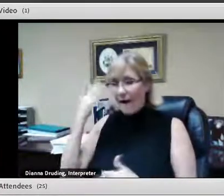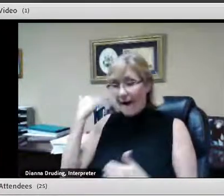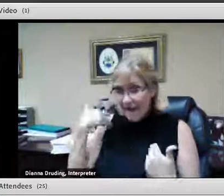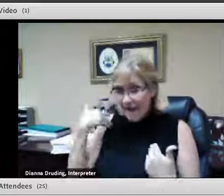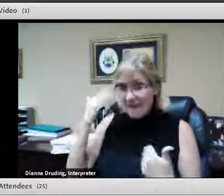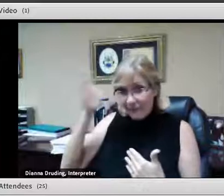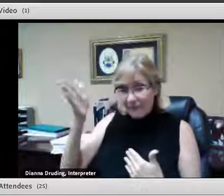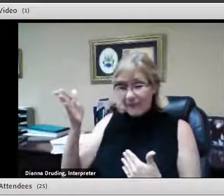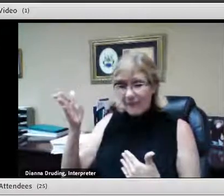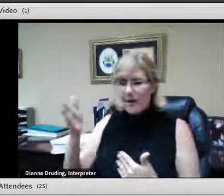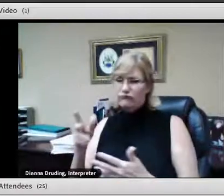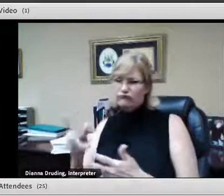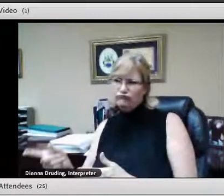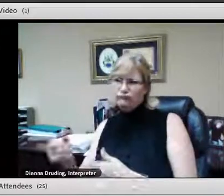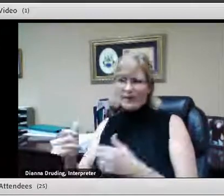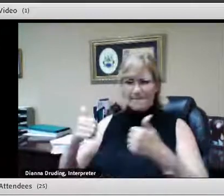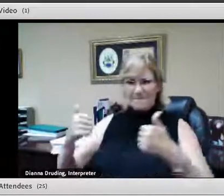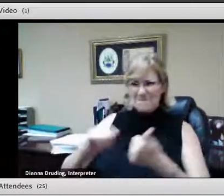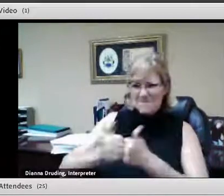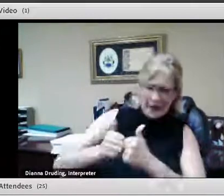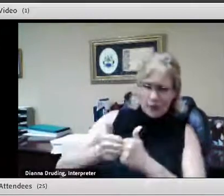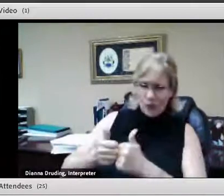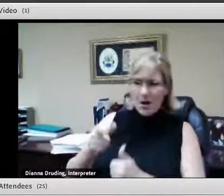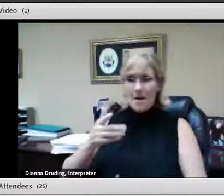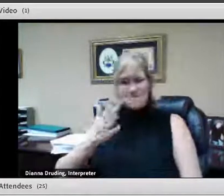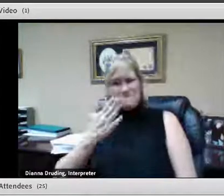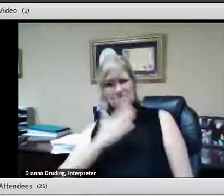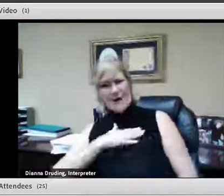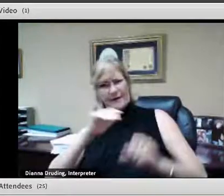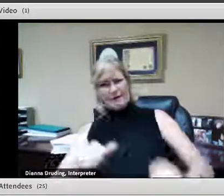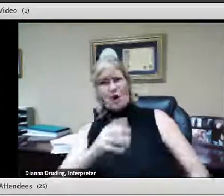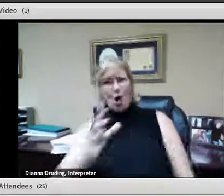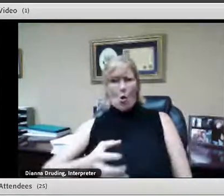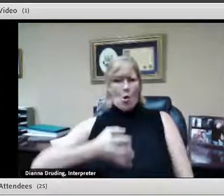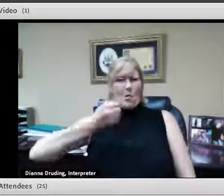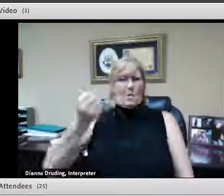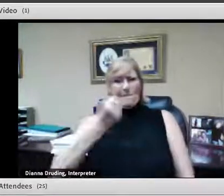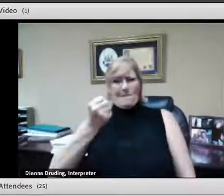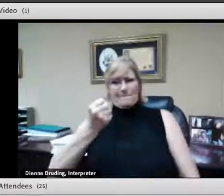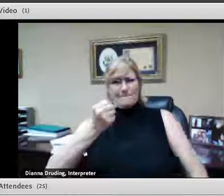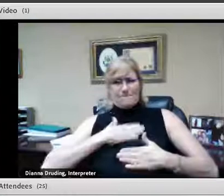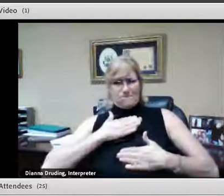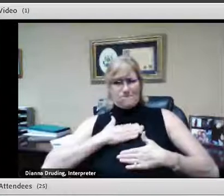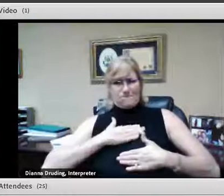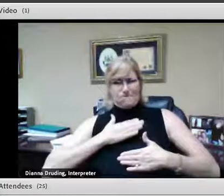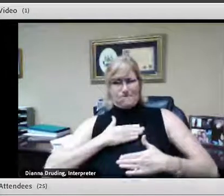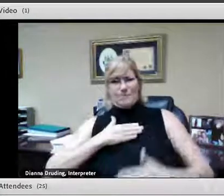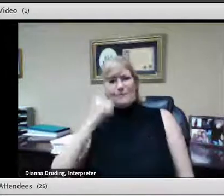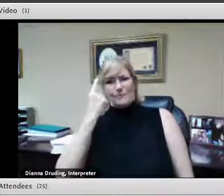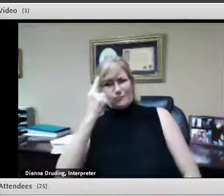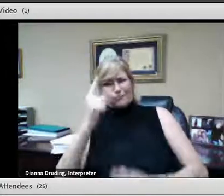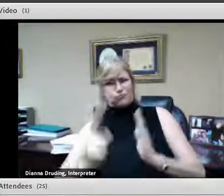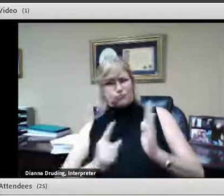So, one kid would say, "Well, mine can hold its breath for up to an hour and dive down to 1,000 feet." And the other kid will say, "Well, mine